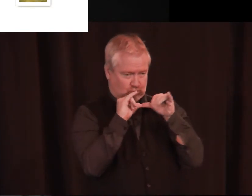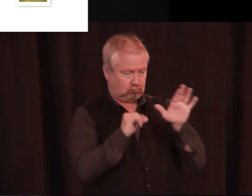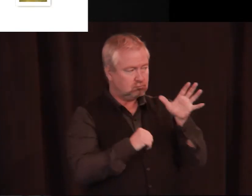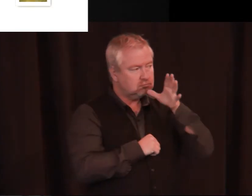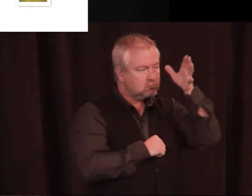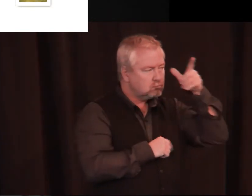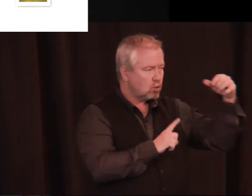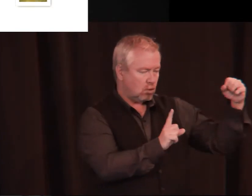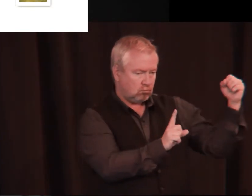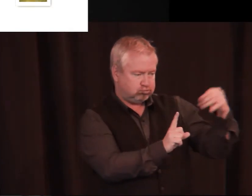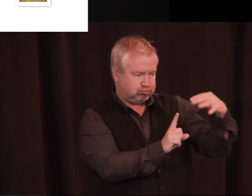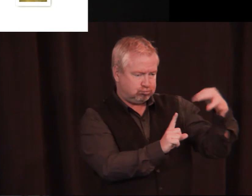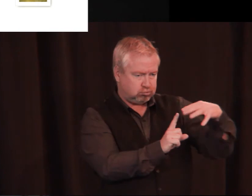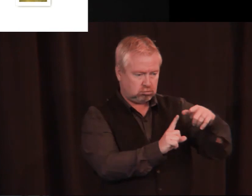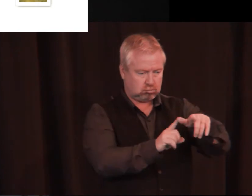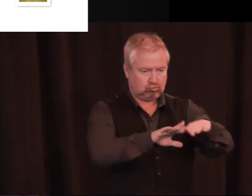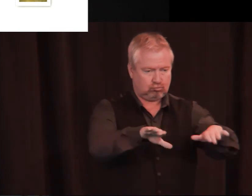was do a task called the art gallery.